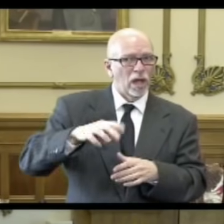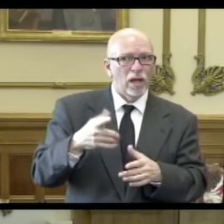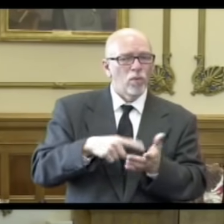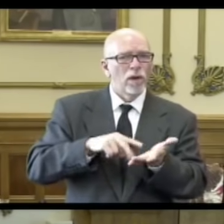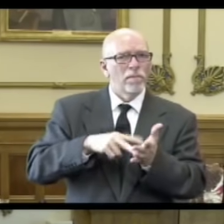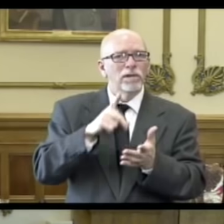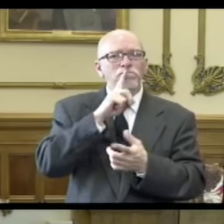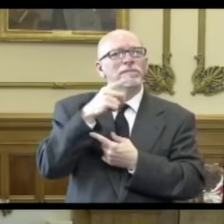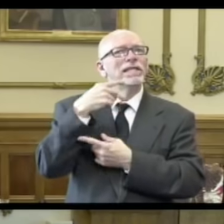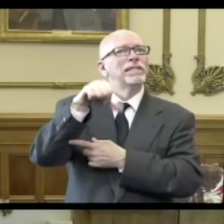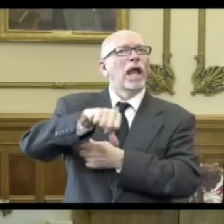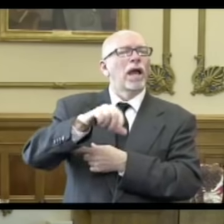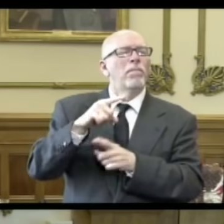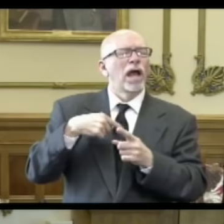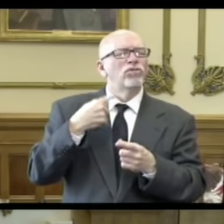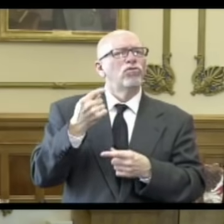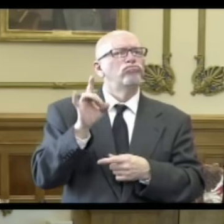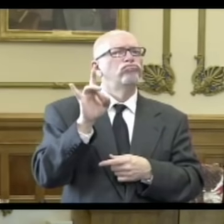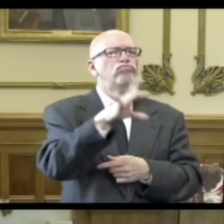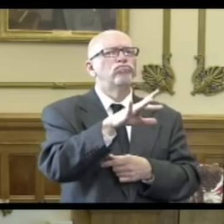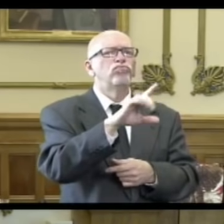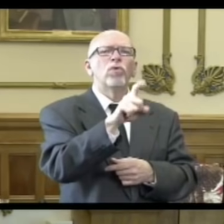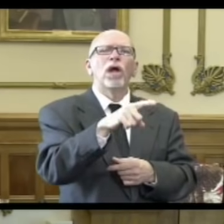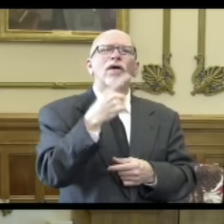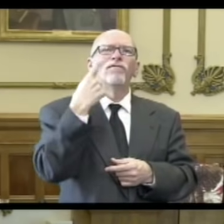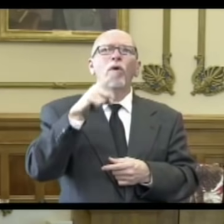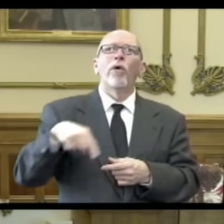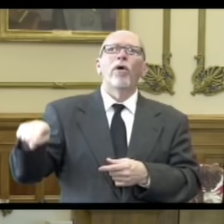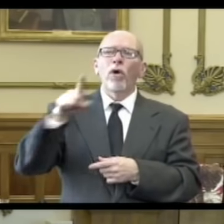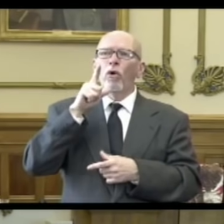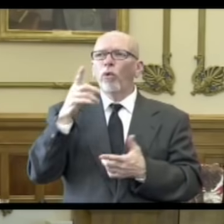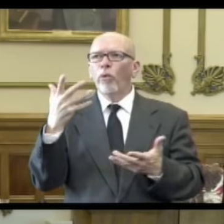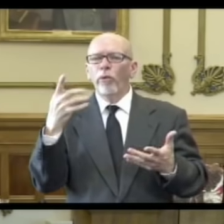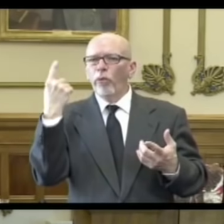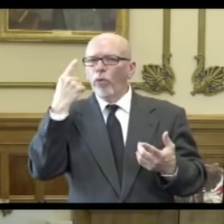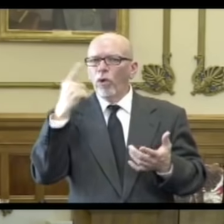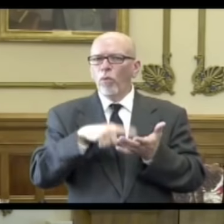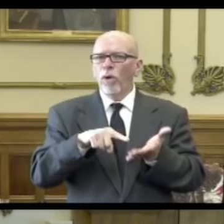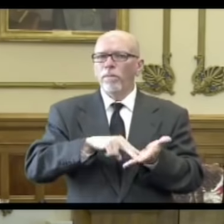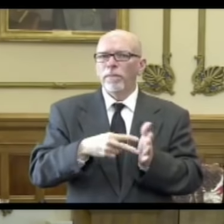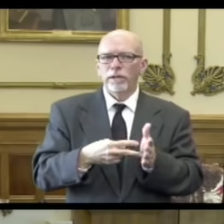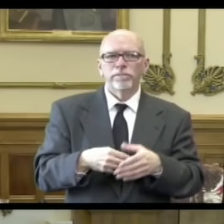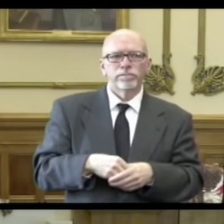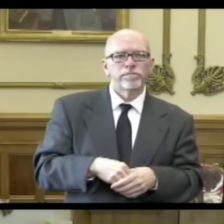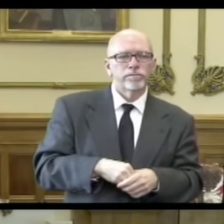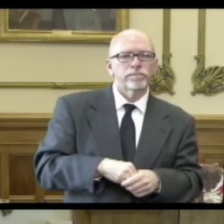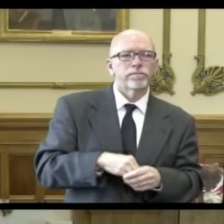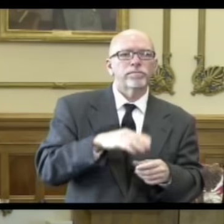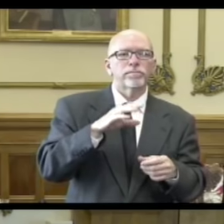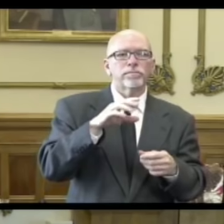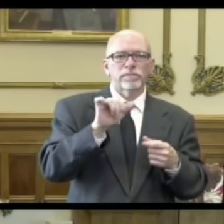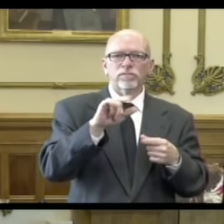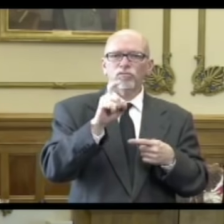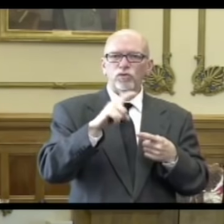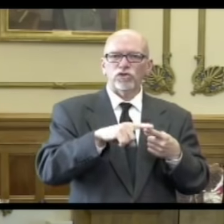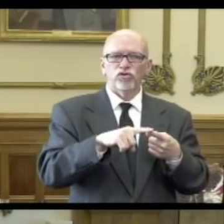WOULD RECEIVE AND THEN I ASKED WHAT ARE WE SUPPOSED TO DO NEXT. THEY COULDN'T FIGURE OUT. IF THAT MEANT THEY WERE